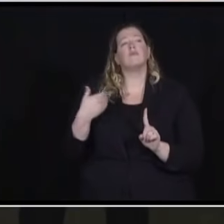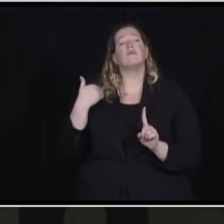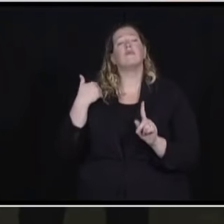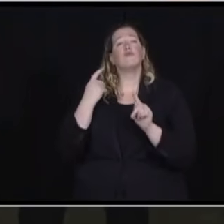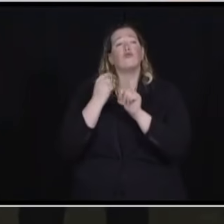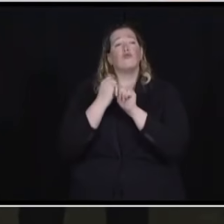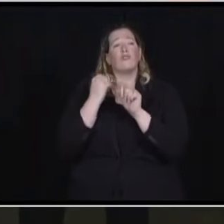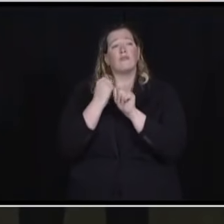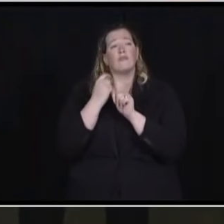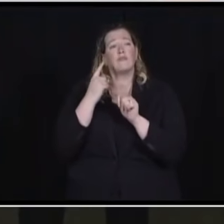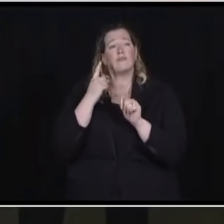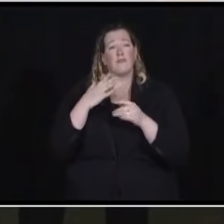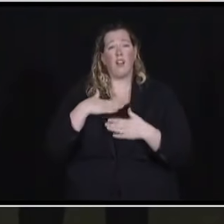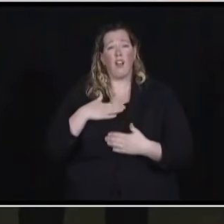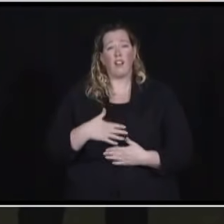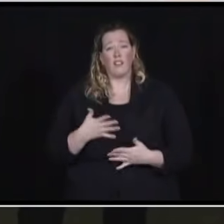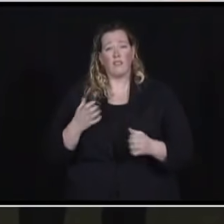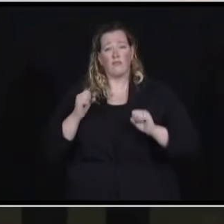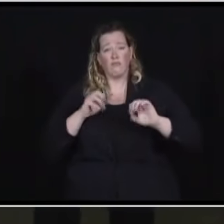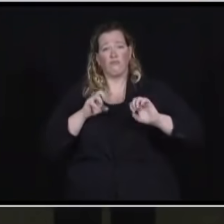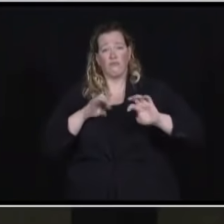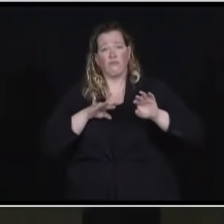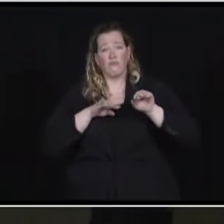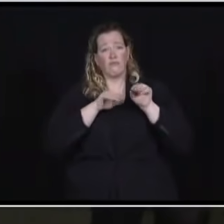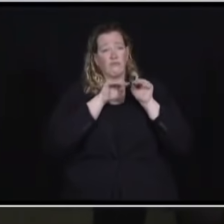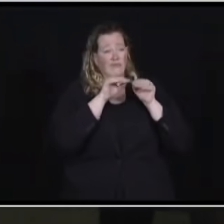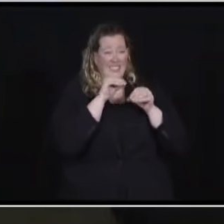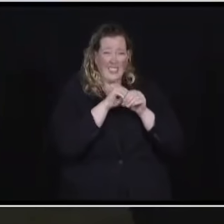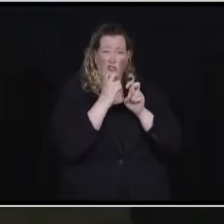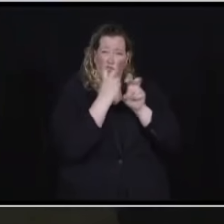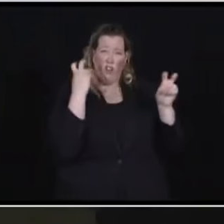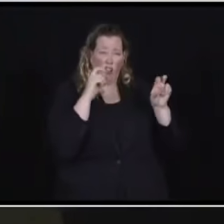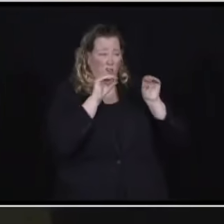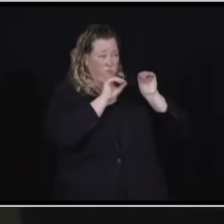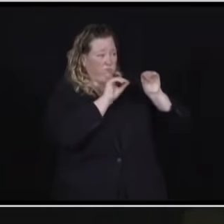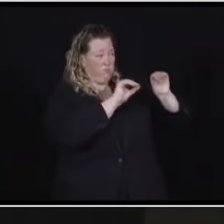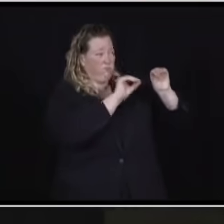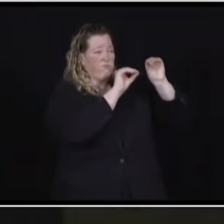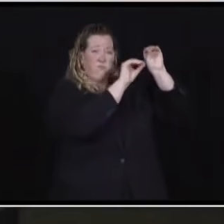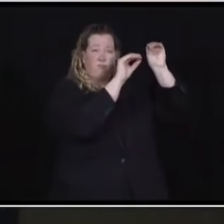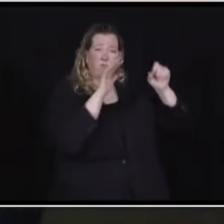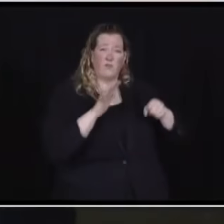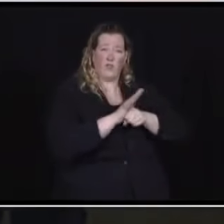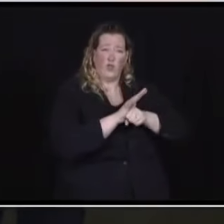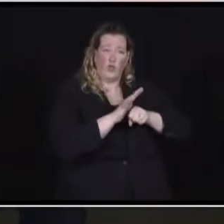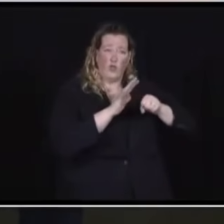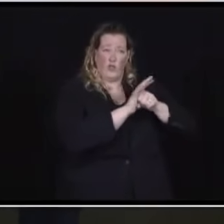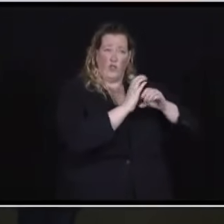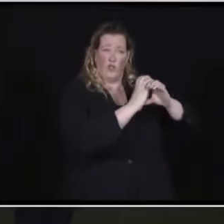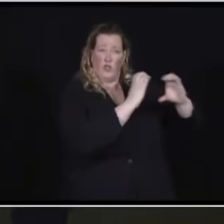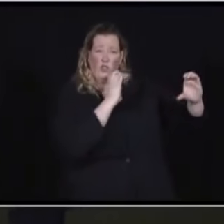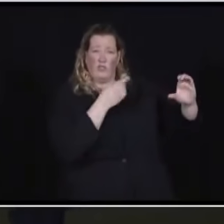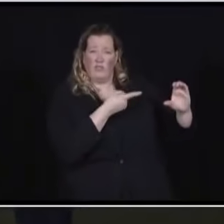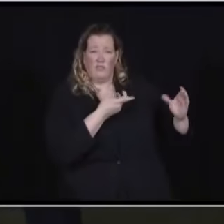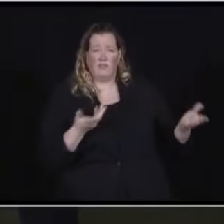They have immobile morgues driving around in Texas collecting bodies if that is not a wake-up call, I don't know what it is.